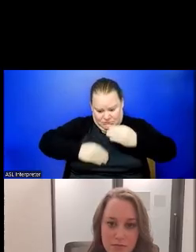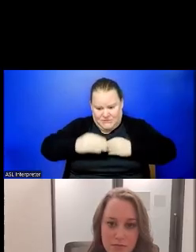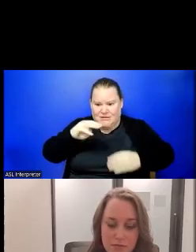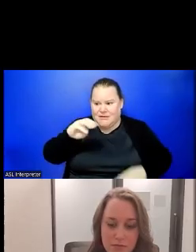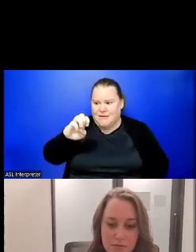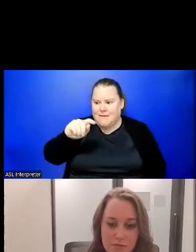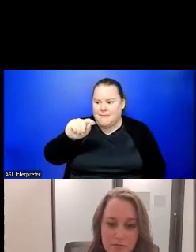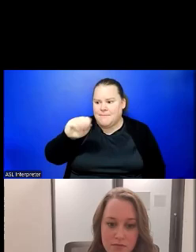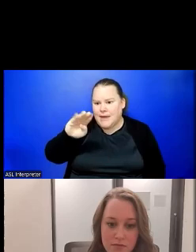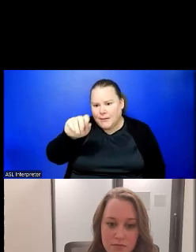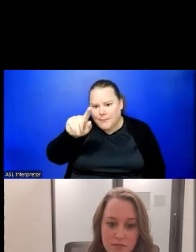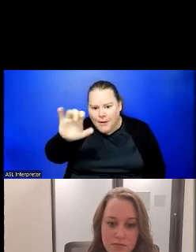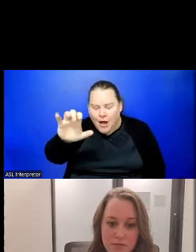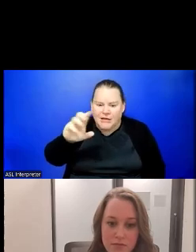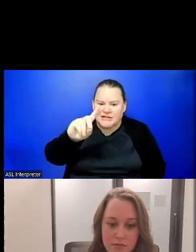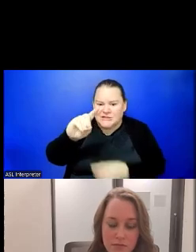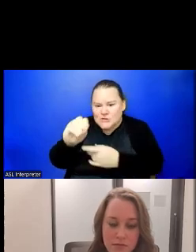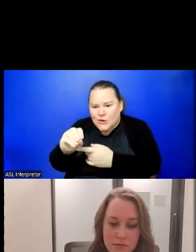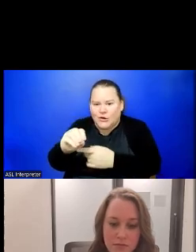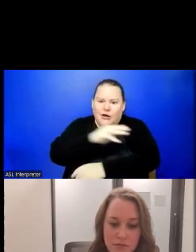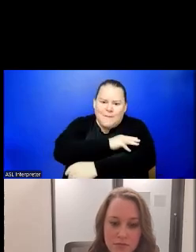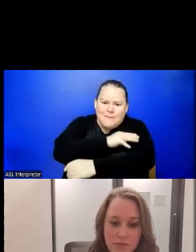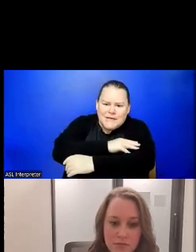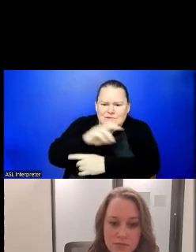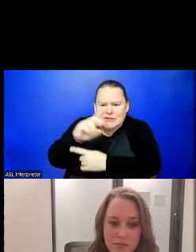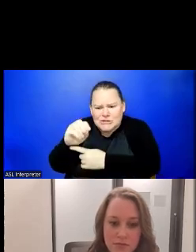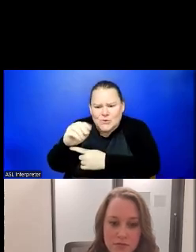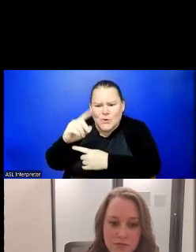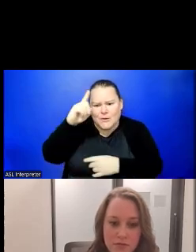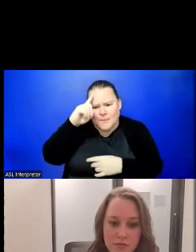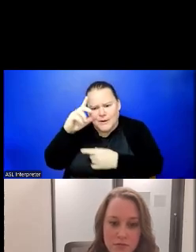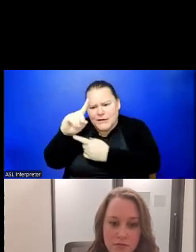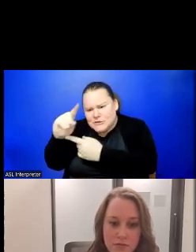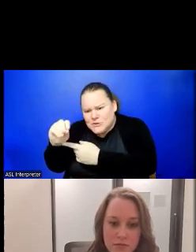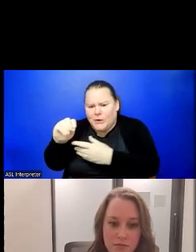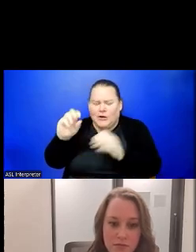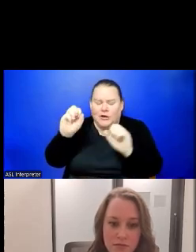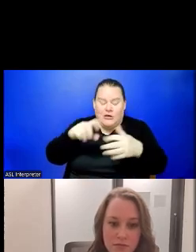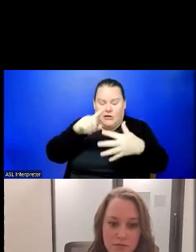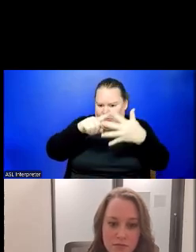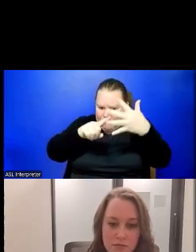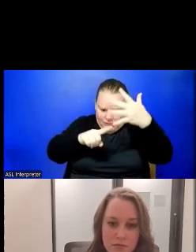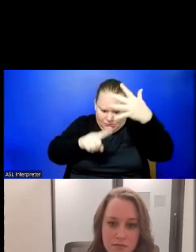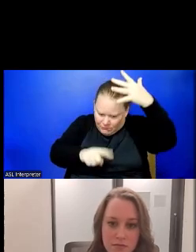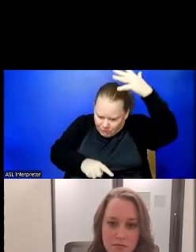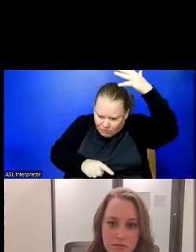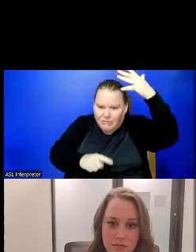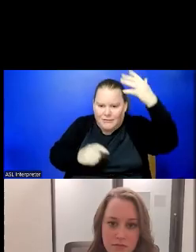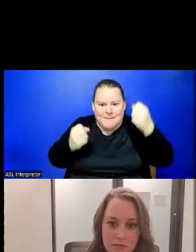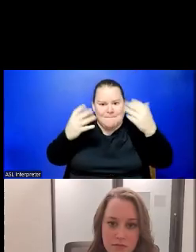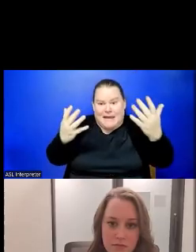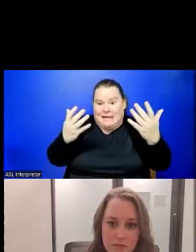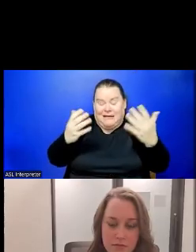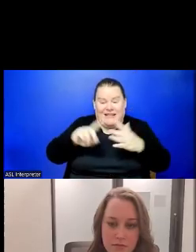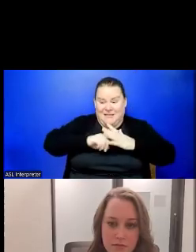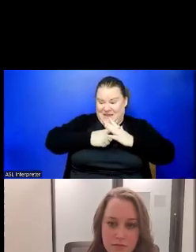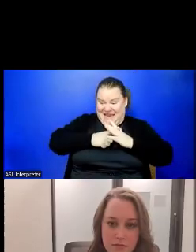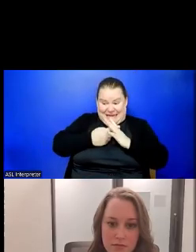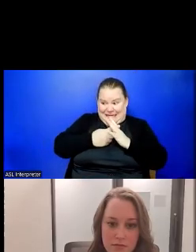disorder, brain disorder. There's a variety of things that could be going on, and you just don't know at first. Okay, next.